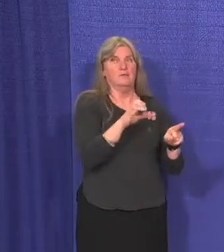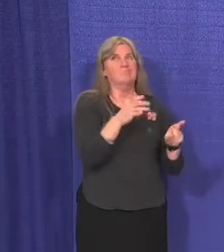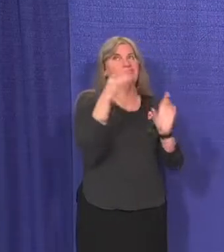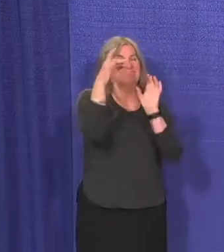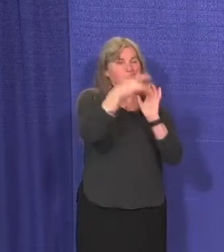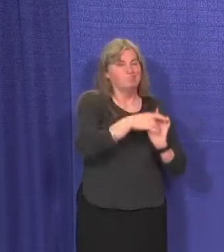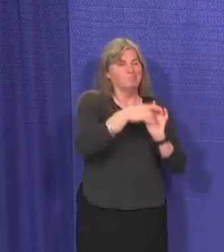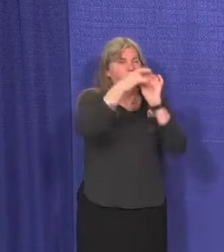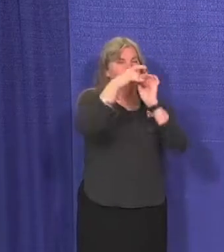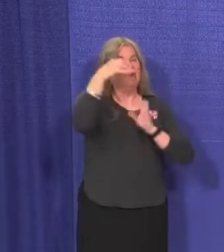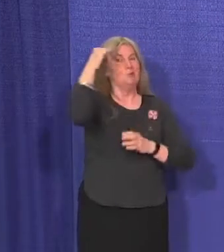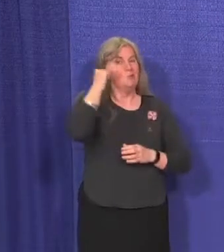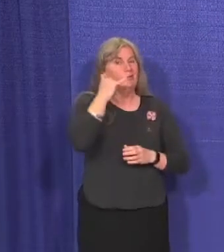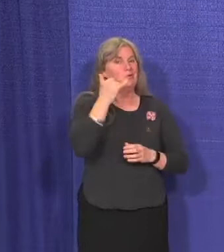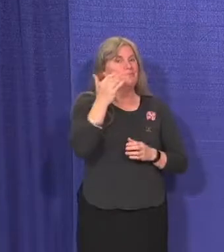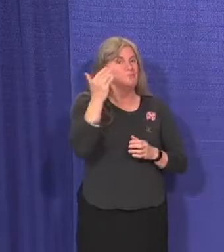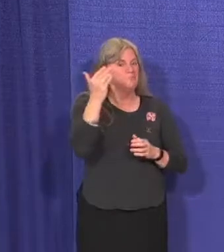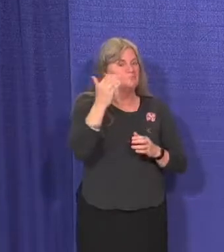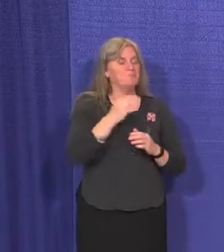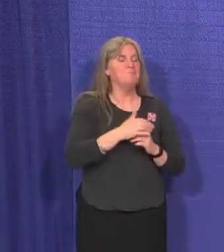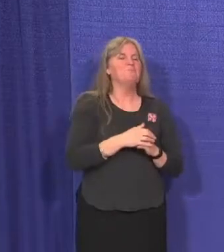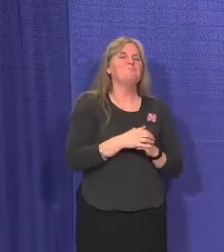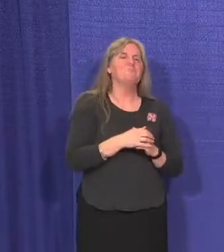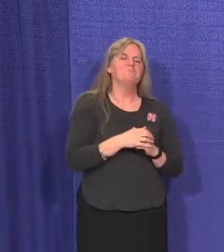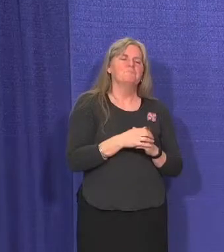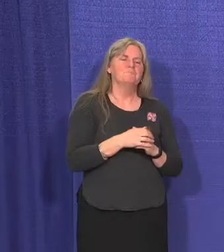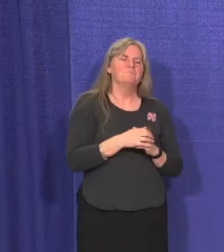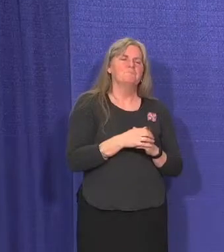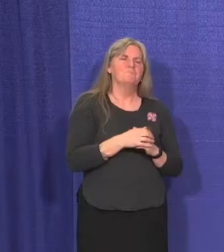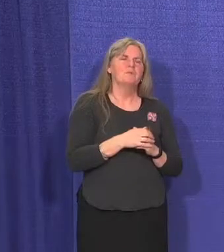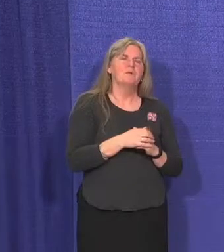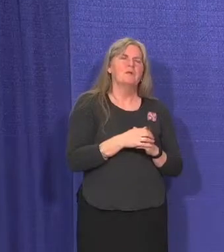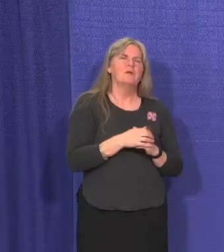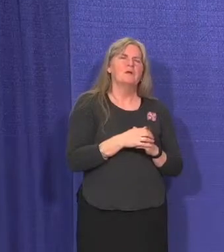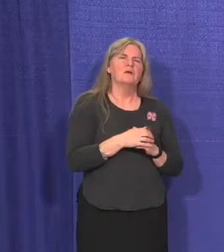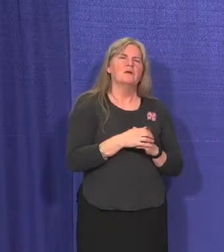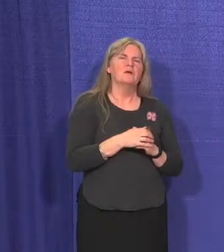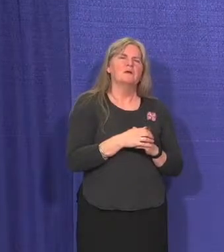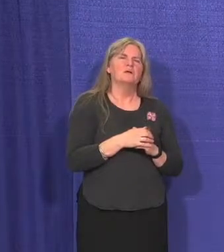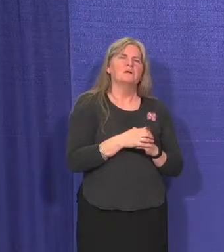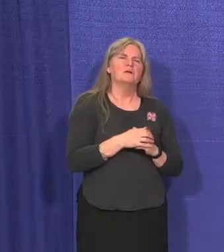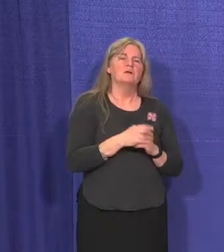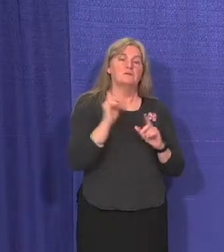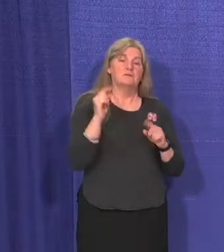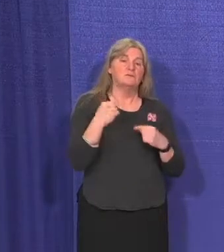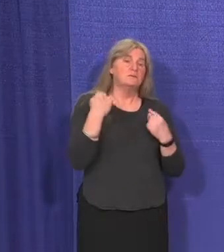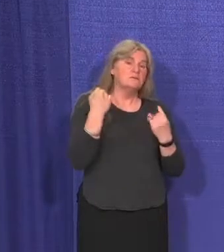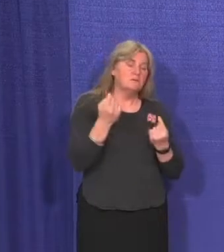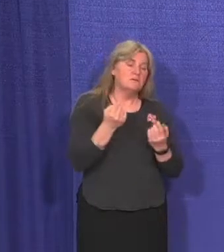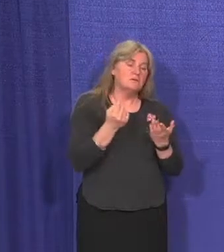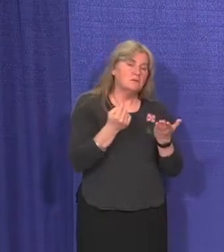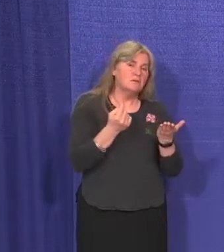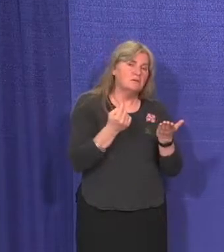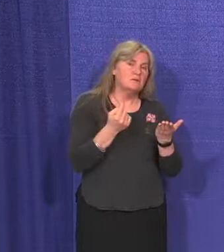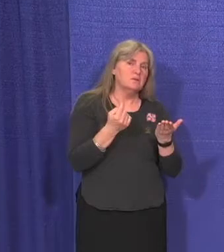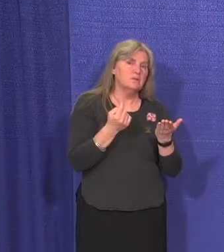this is an entirely new wave that has hit BC and the rest of the country.